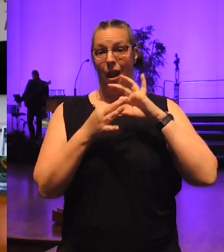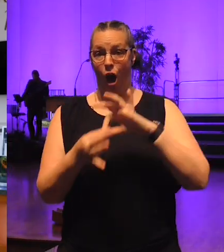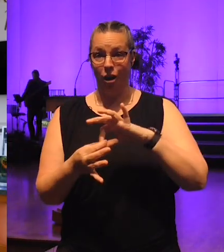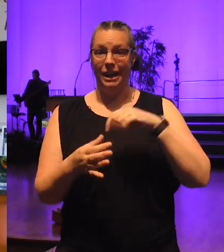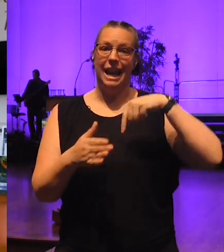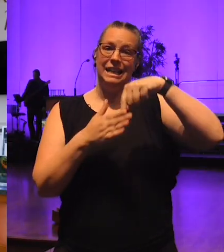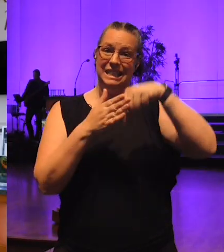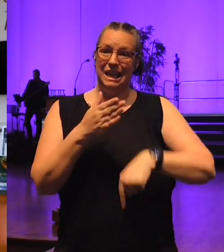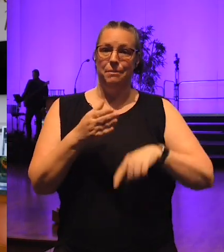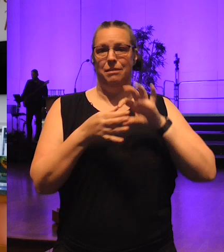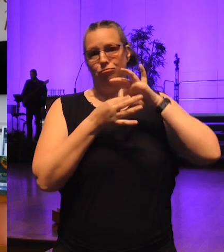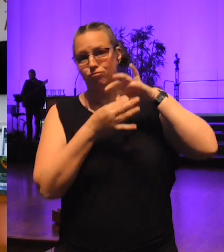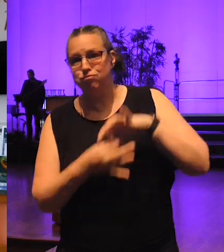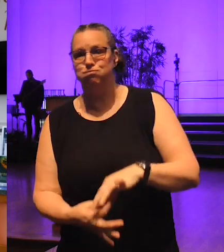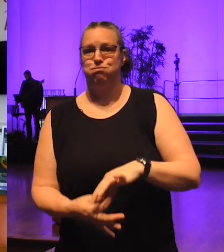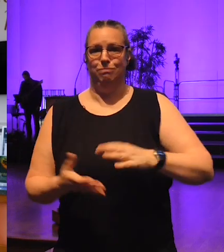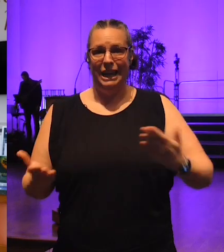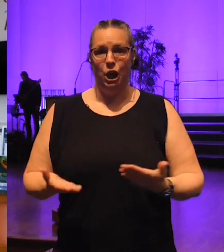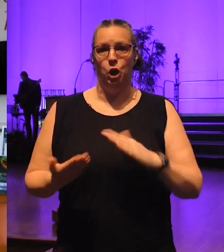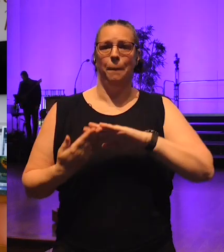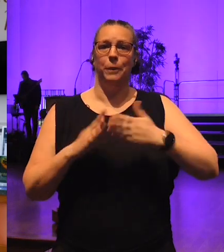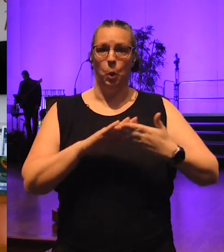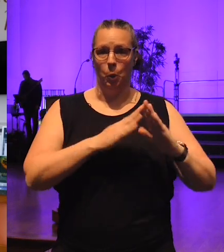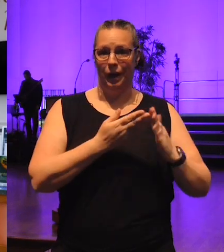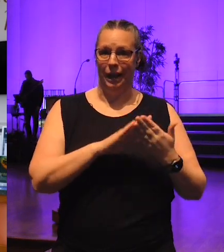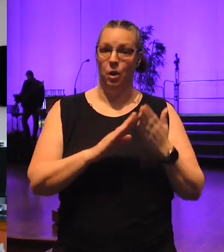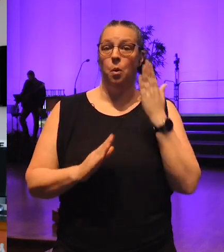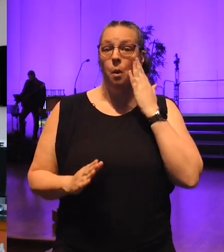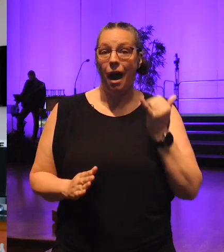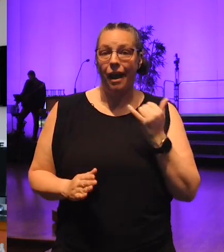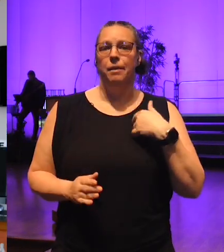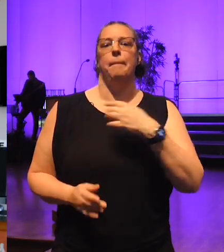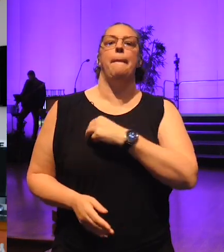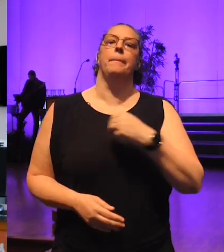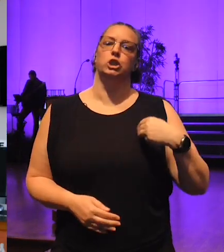deepen your connection to the mile high Community by becoming a member we're offering an in-person